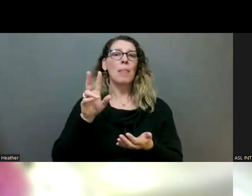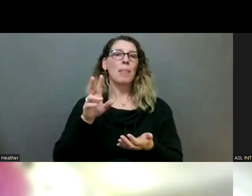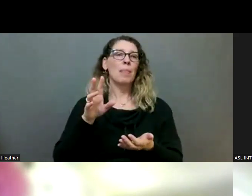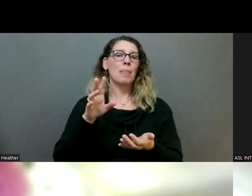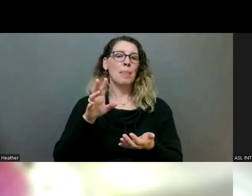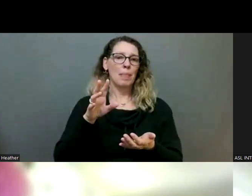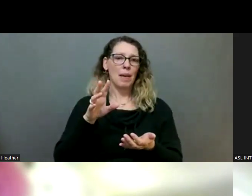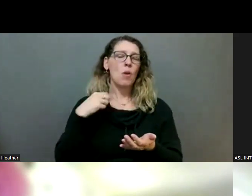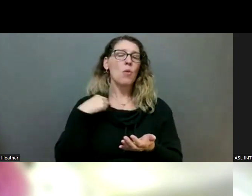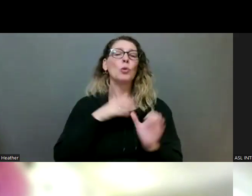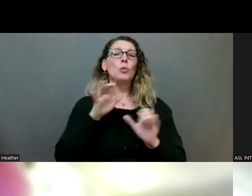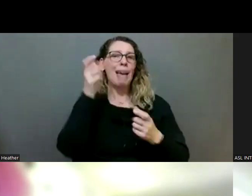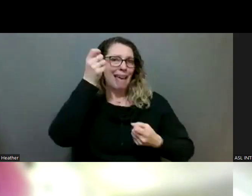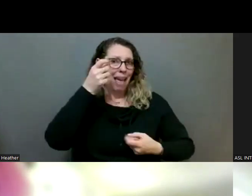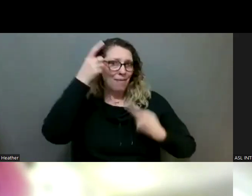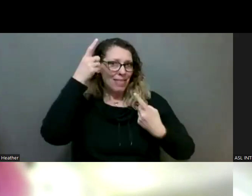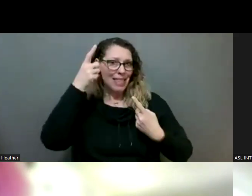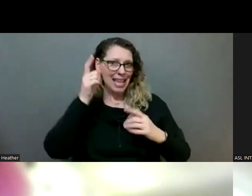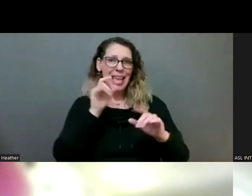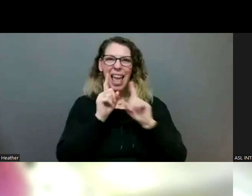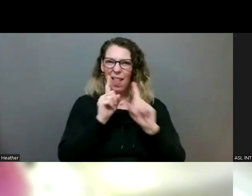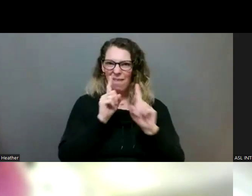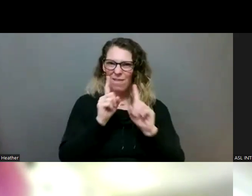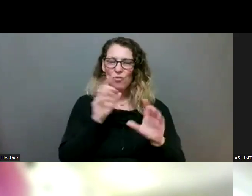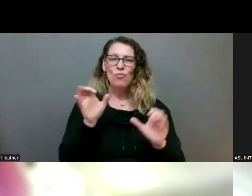did empathy interviews; but really just using our parent and Scholar at